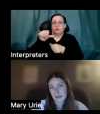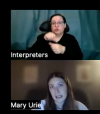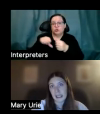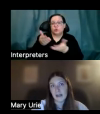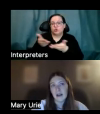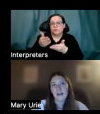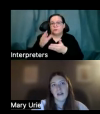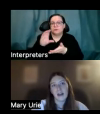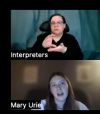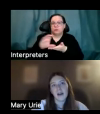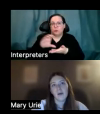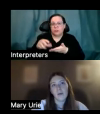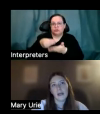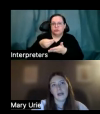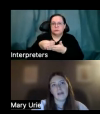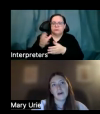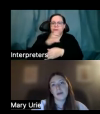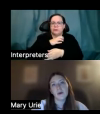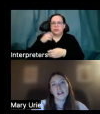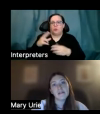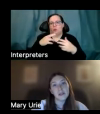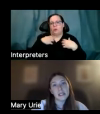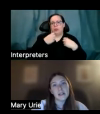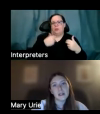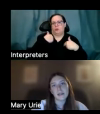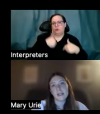Committee, they may have a bit more influence on some of the